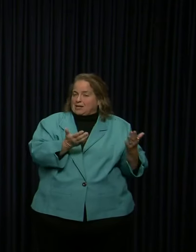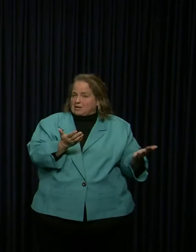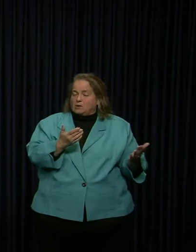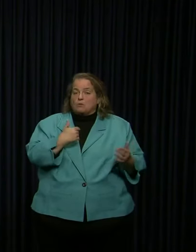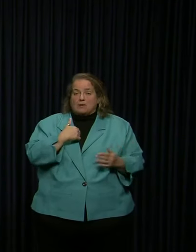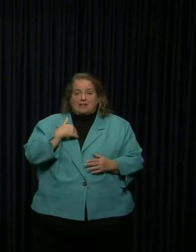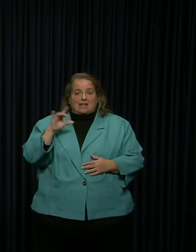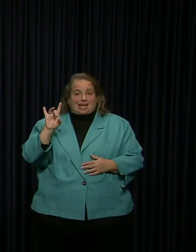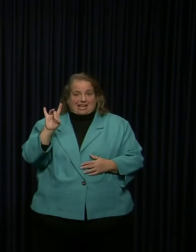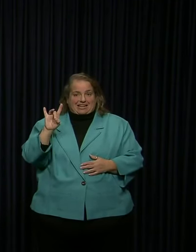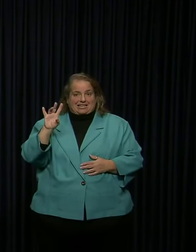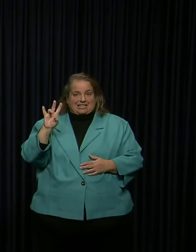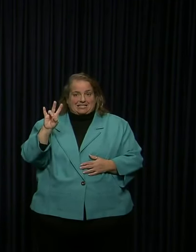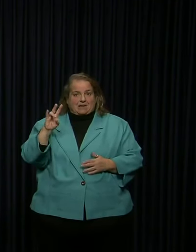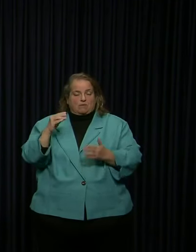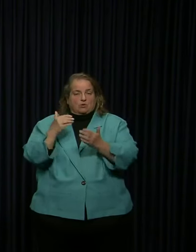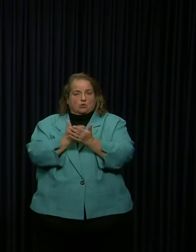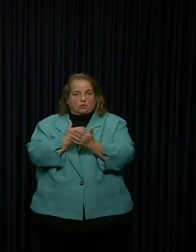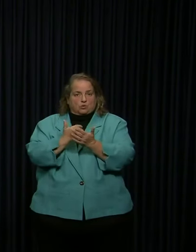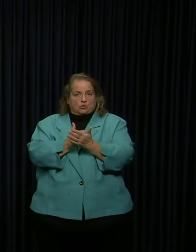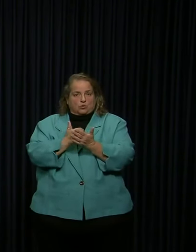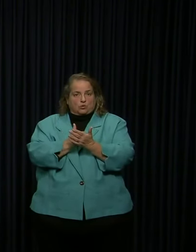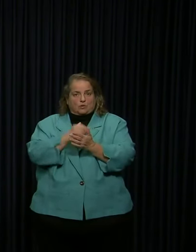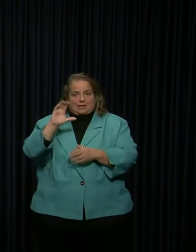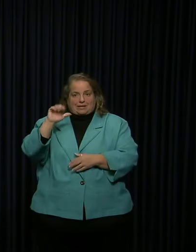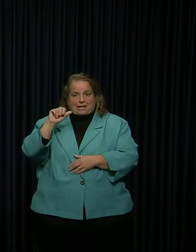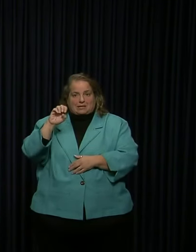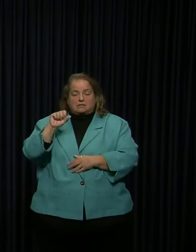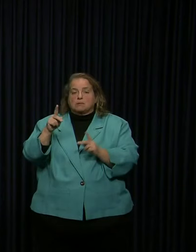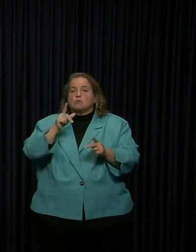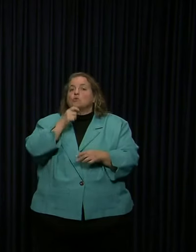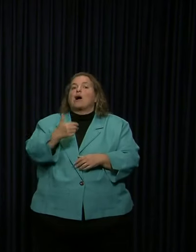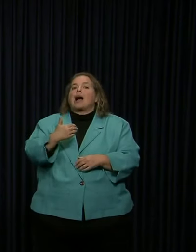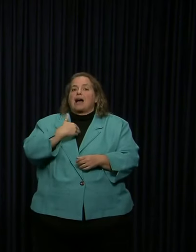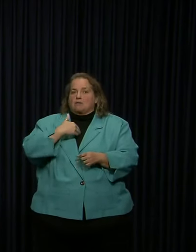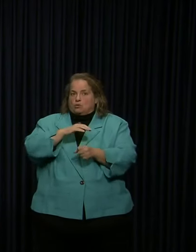BULLITT HAS ALSO BEEN HIT PRETTY HARD.